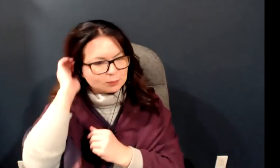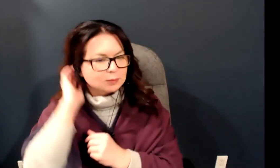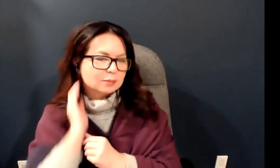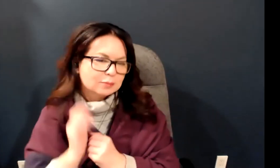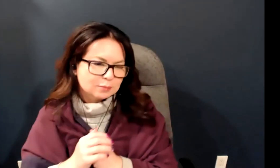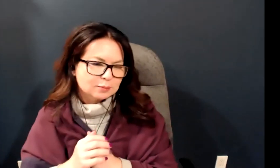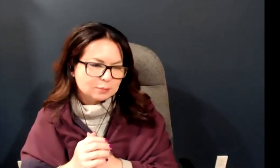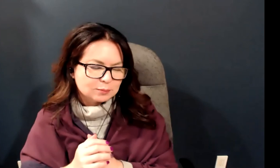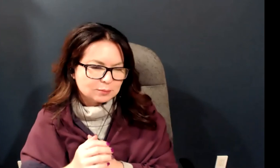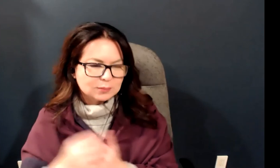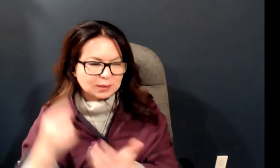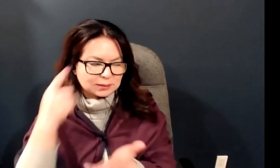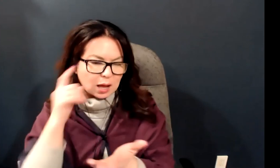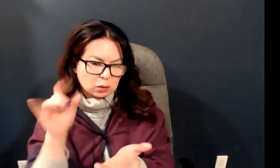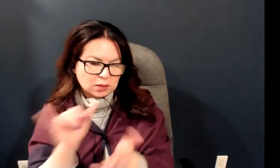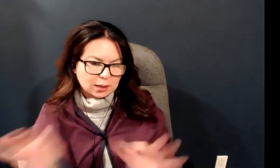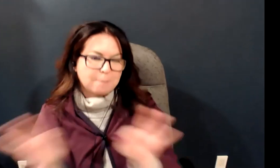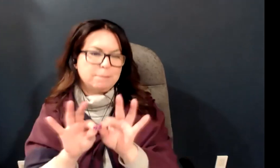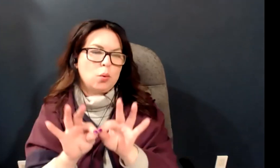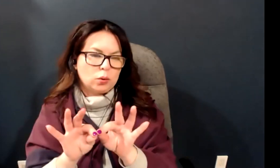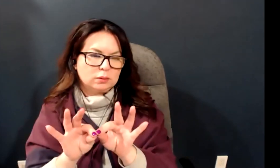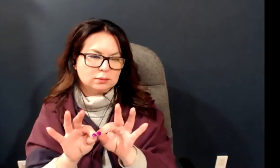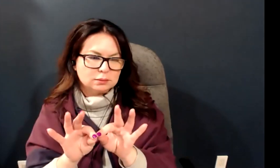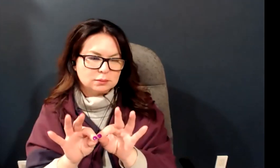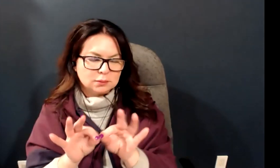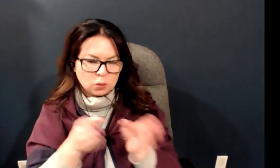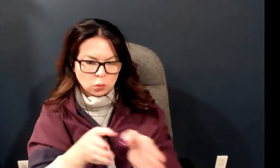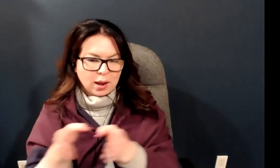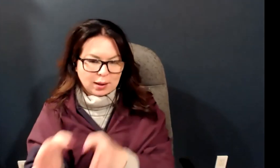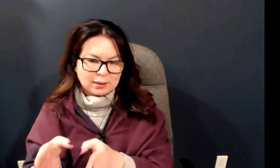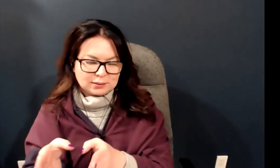push prior to that to bring more people, to make more people aware that this bill was